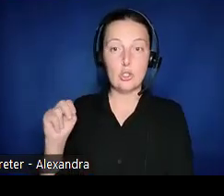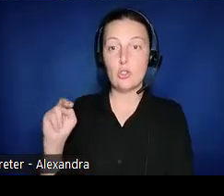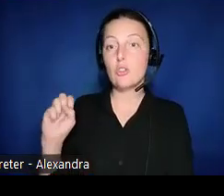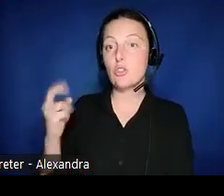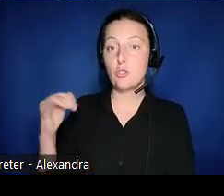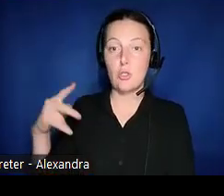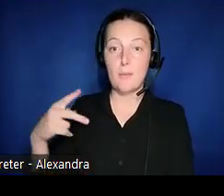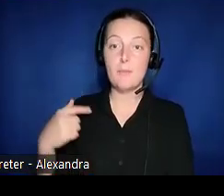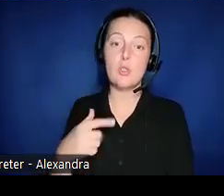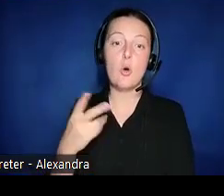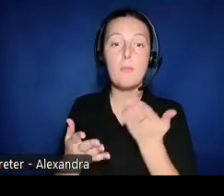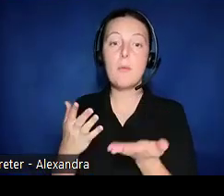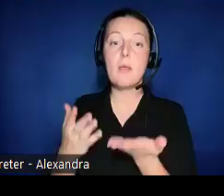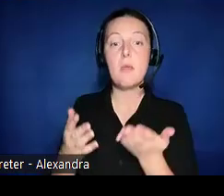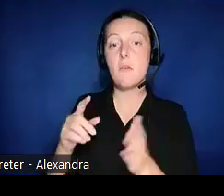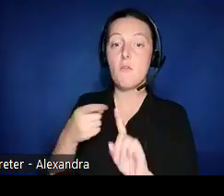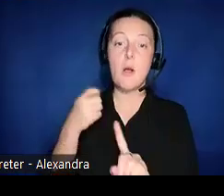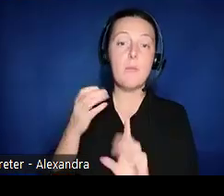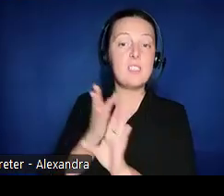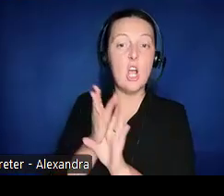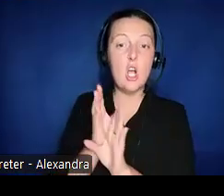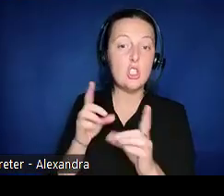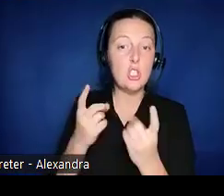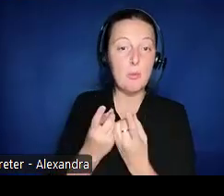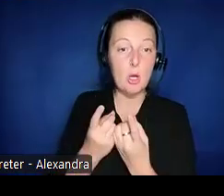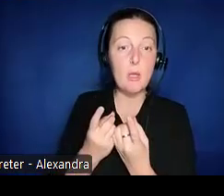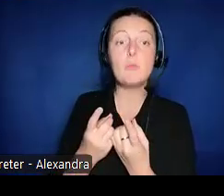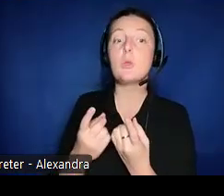psychology department, but maybe another one. uh we would supervise that student giving them